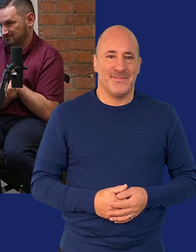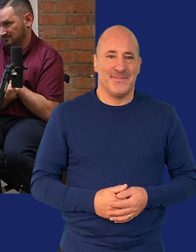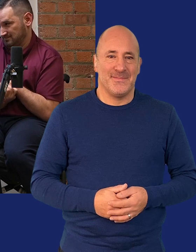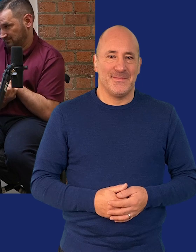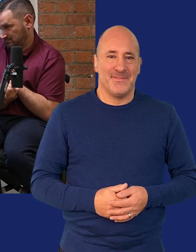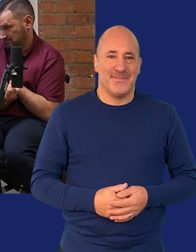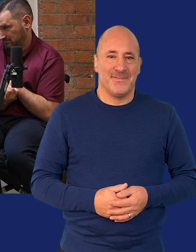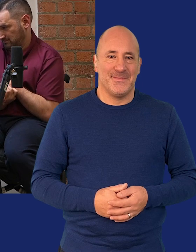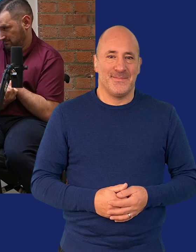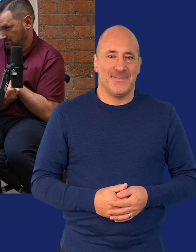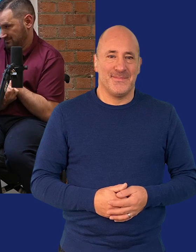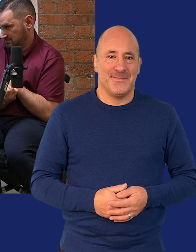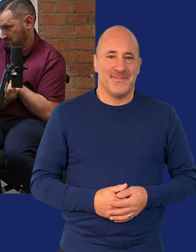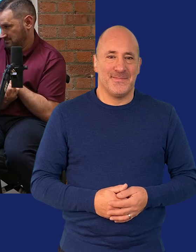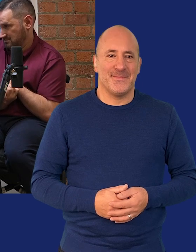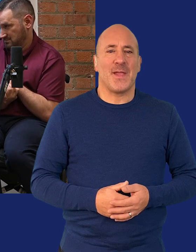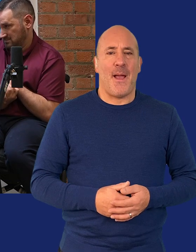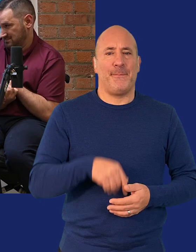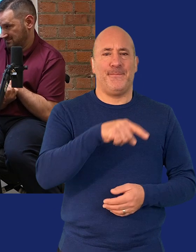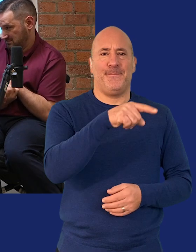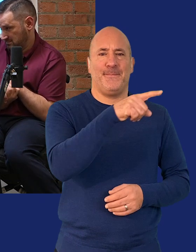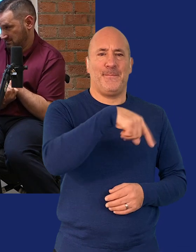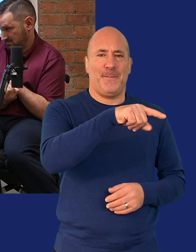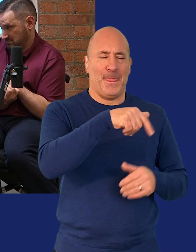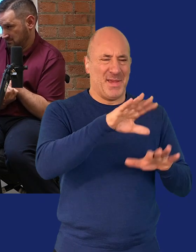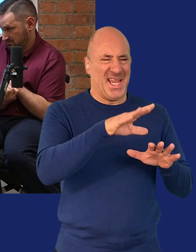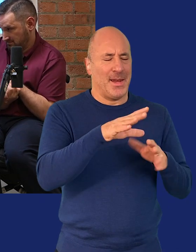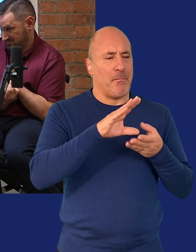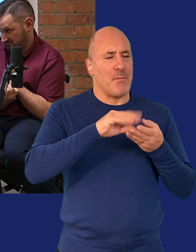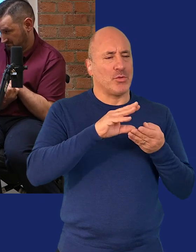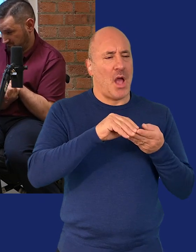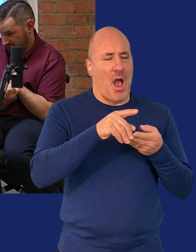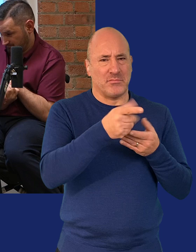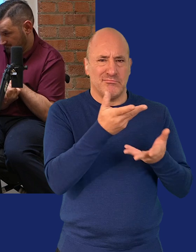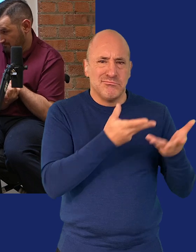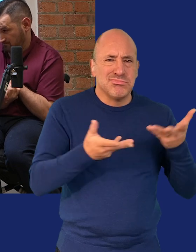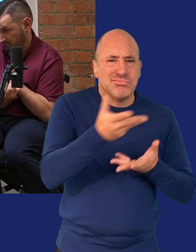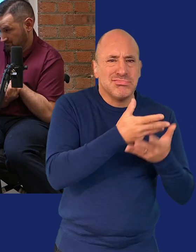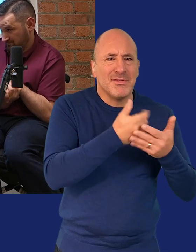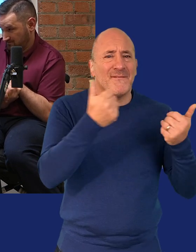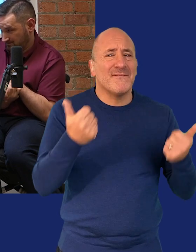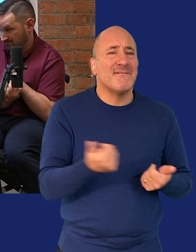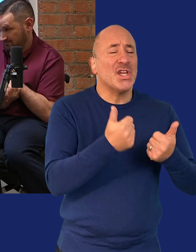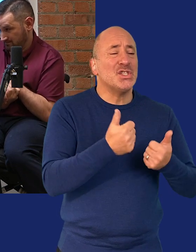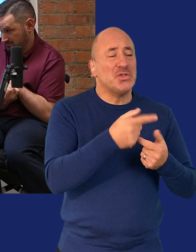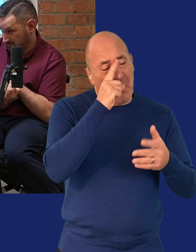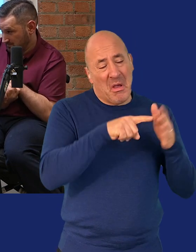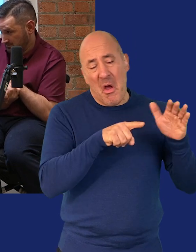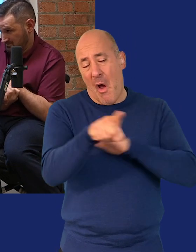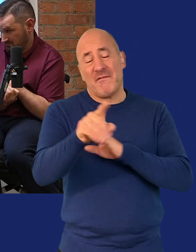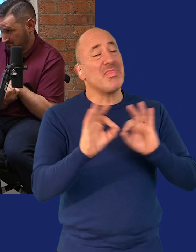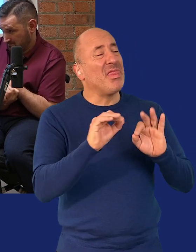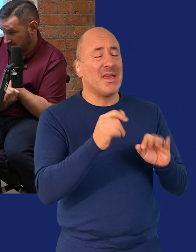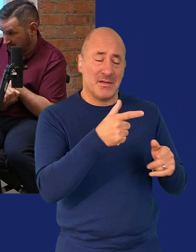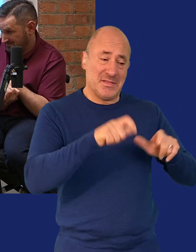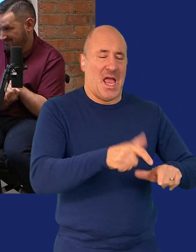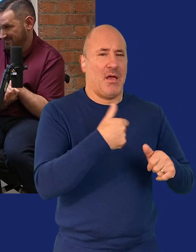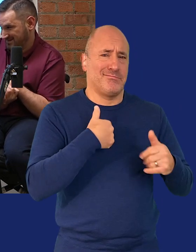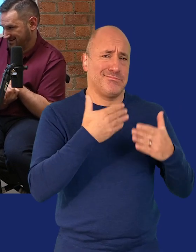Um, 'cause I wanted to say thank you for, for not leaving